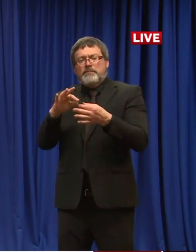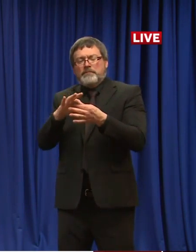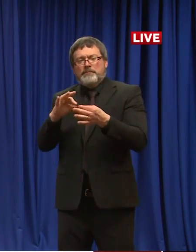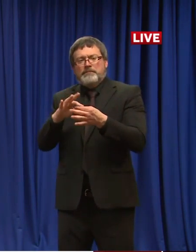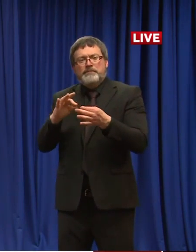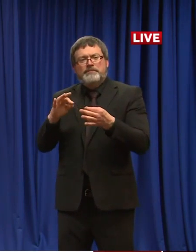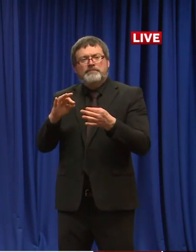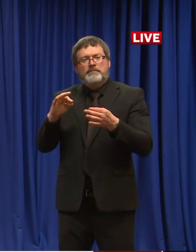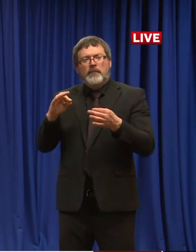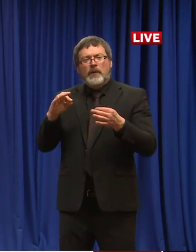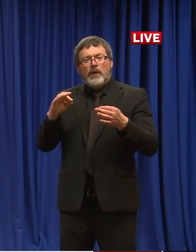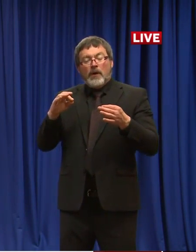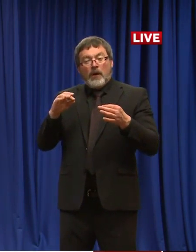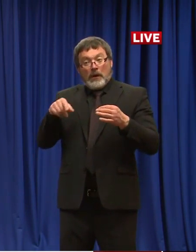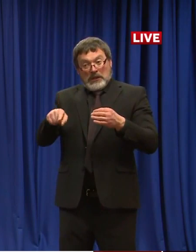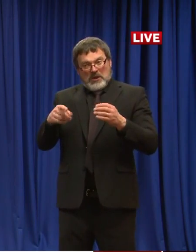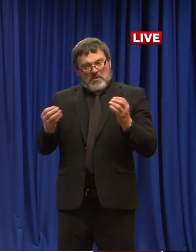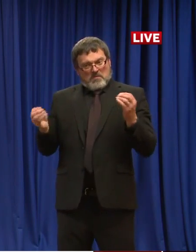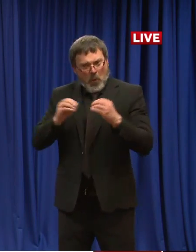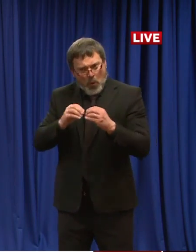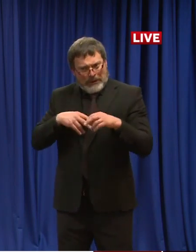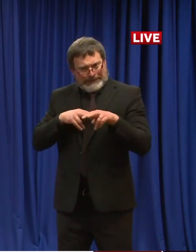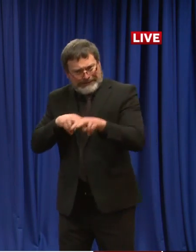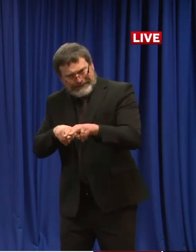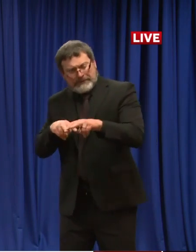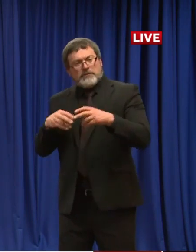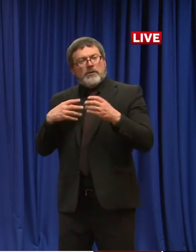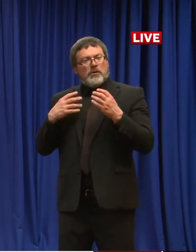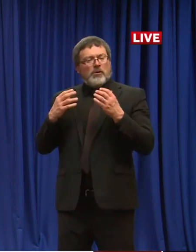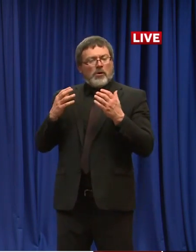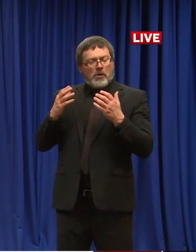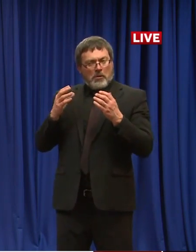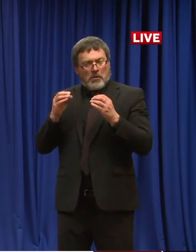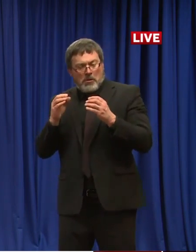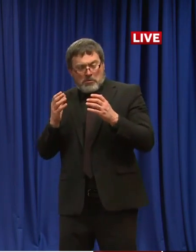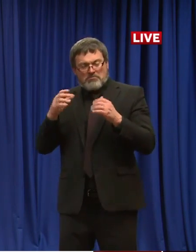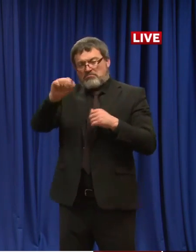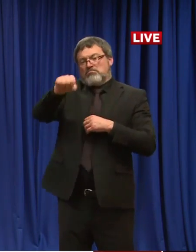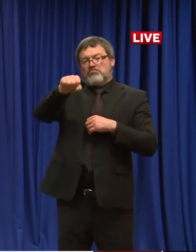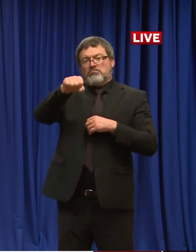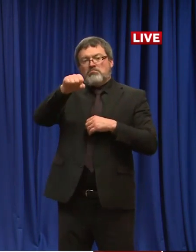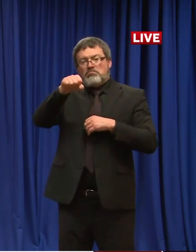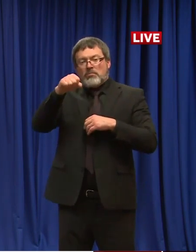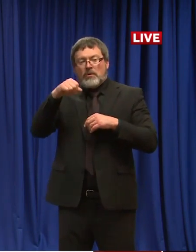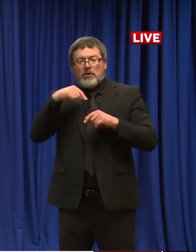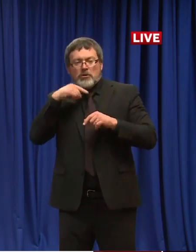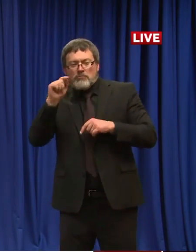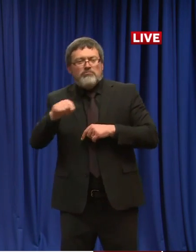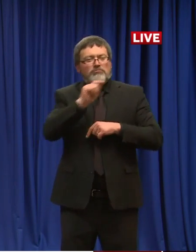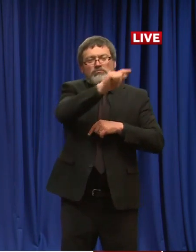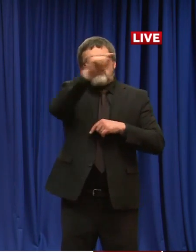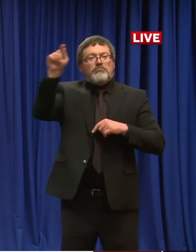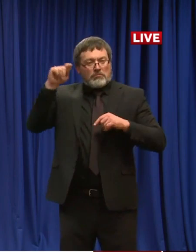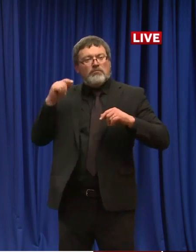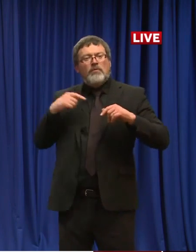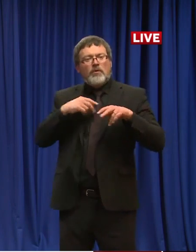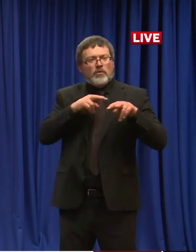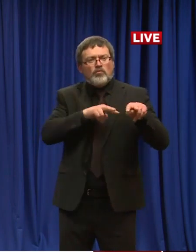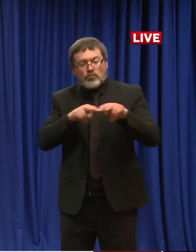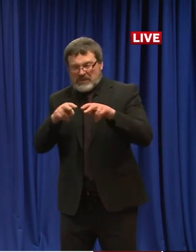SHOULD THEY BE YOU KNOW, I THINK THE CONCERN REALLY IS MORE FOR THE PEOPLE THAT LIVE AND WORK IN THOSE FACILITIES, RIGHT?